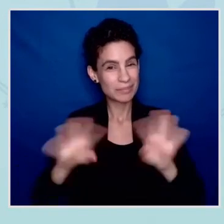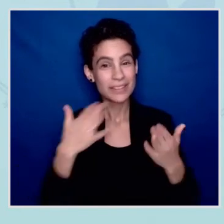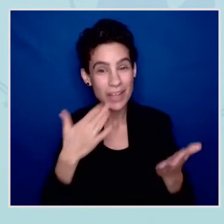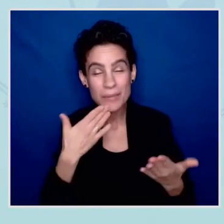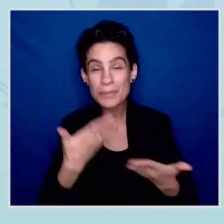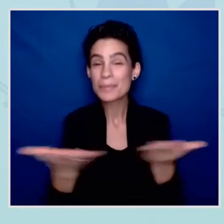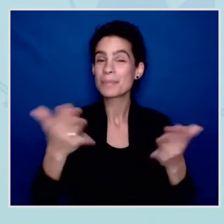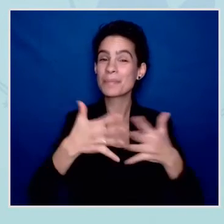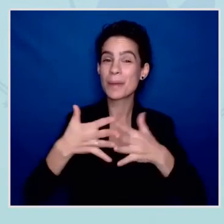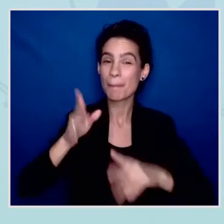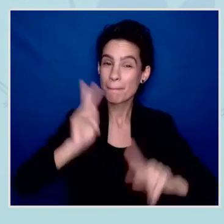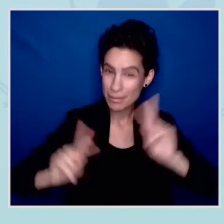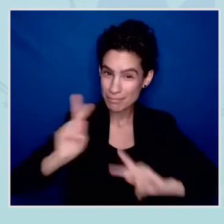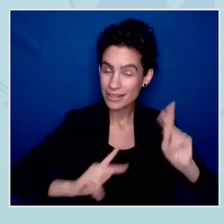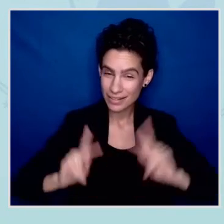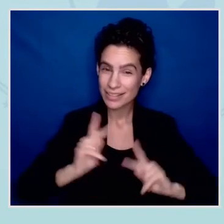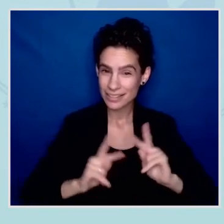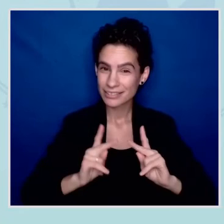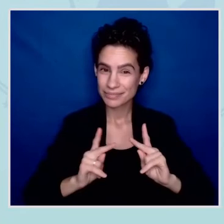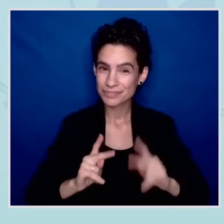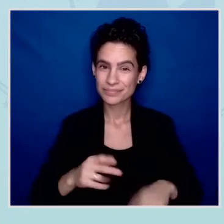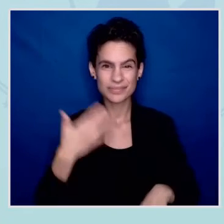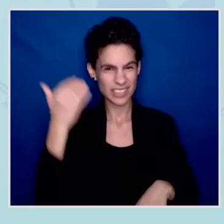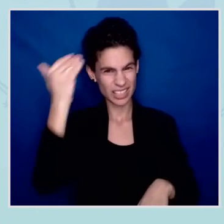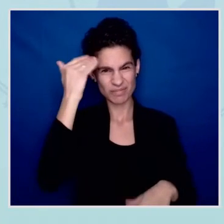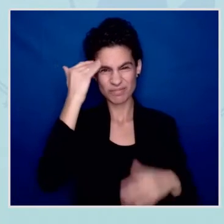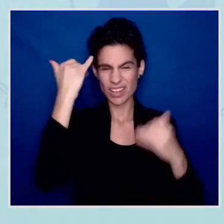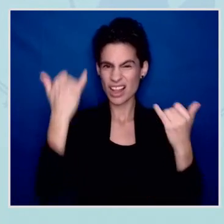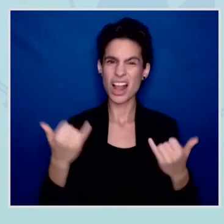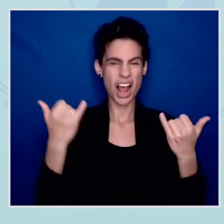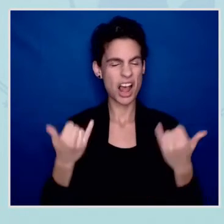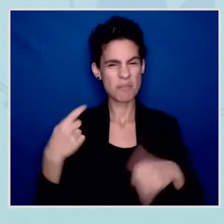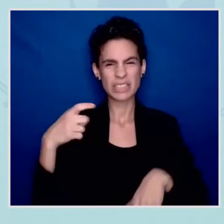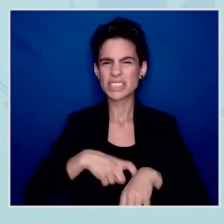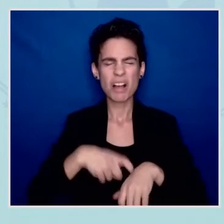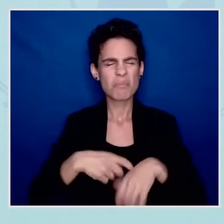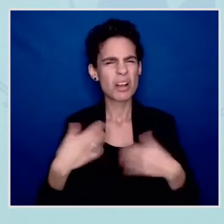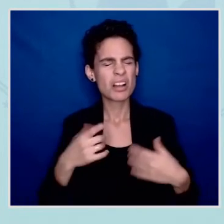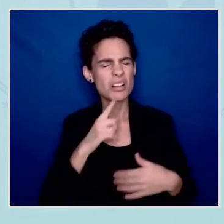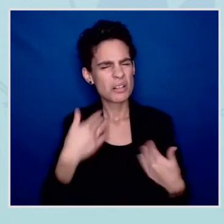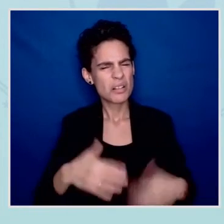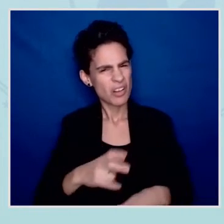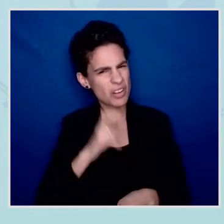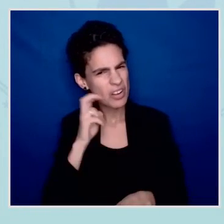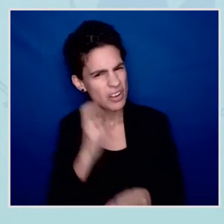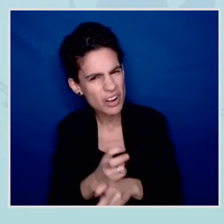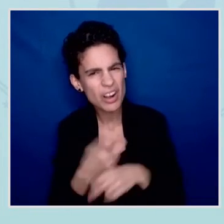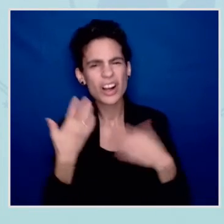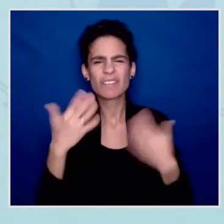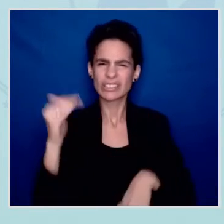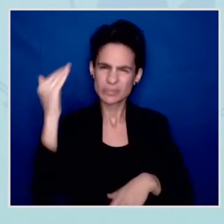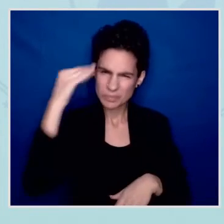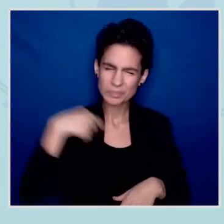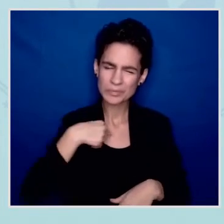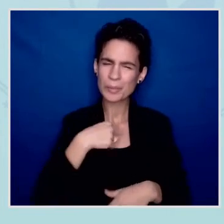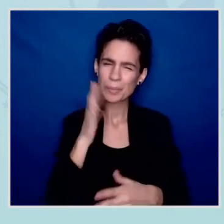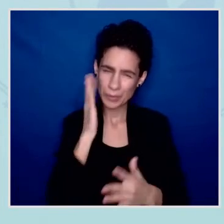TO EMBARRASS THEM BUT THERE'S ONE GUY UP IN THE GALLERY HERE, TOMMY, IS MY BUDDY, WHO IS THE SON OF THE GOVERNOR, AND THANKS TOMMY FOR SUPPORTING MOM DOING THIS.